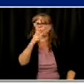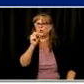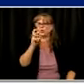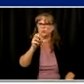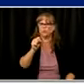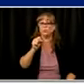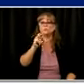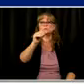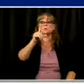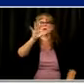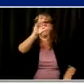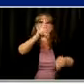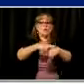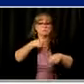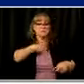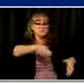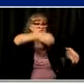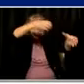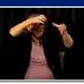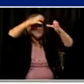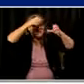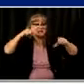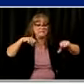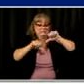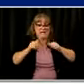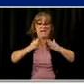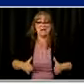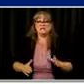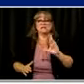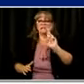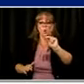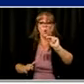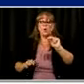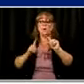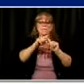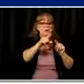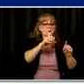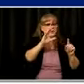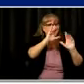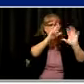others it's all groups it's all ages uh you know similar risk distribution the hospitalization but